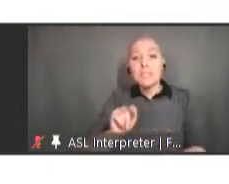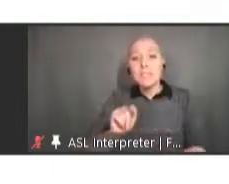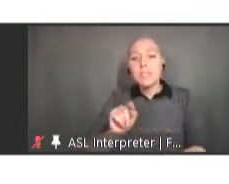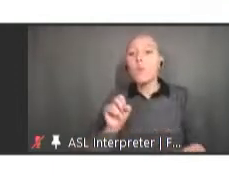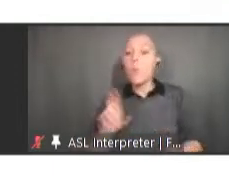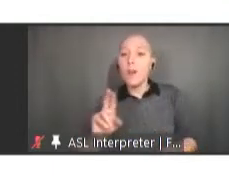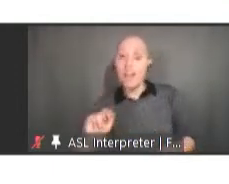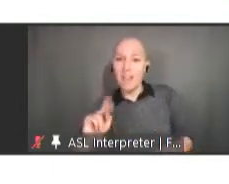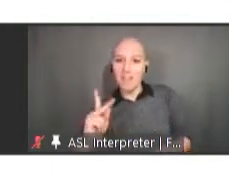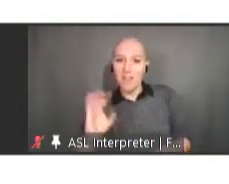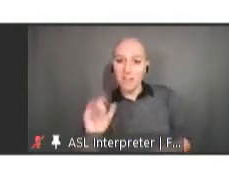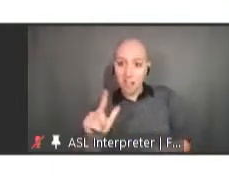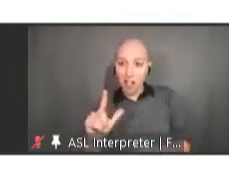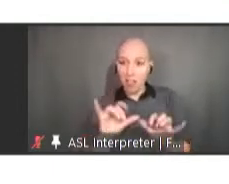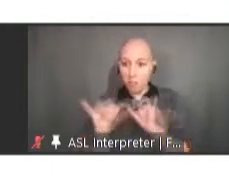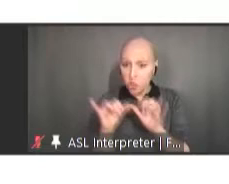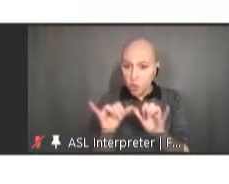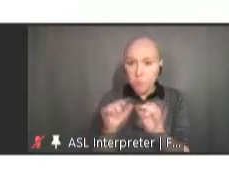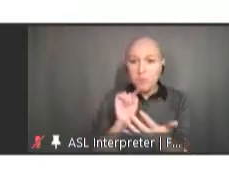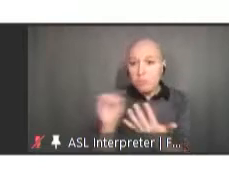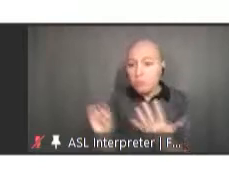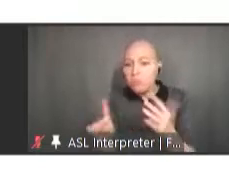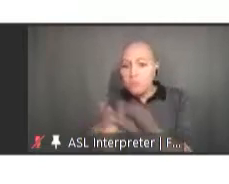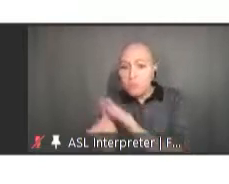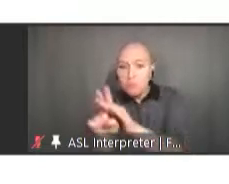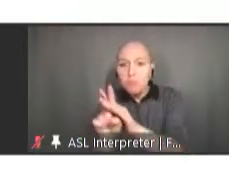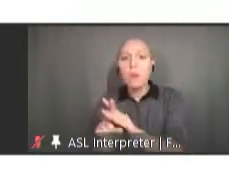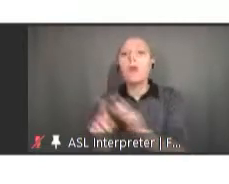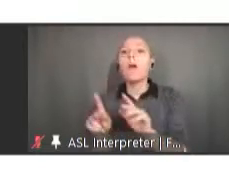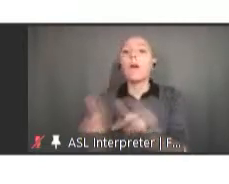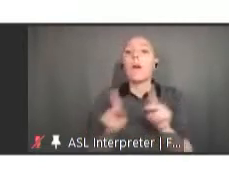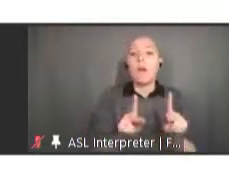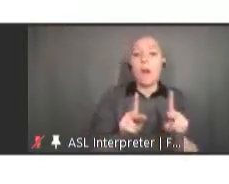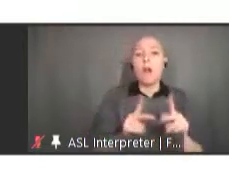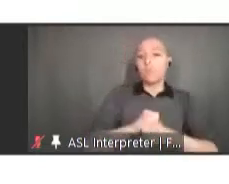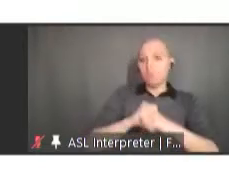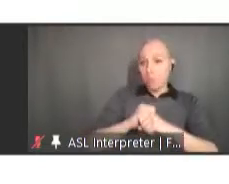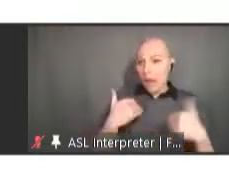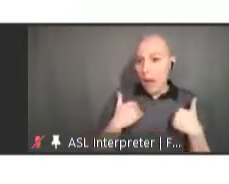concern may alter a correlate of protection measure if it -- if changes in the receptor